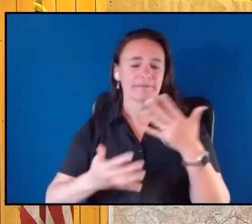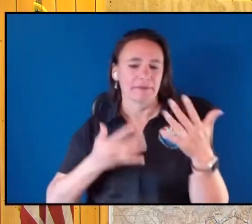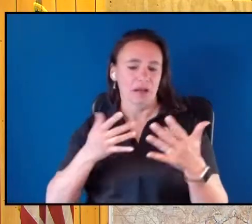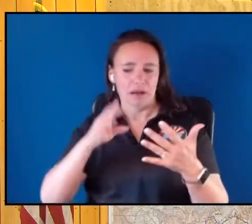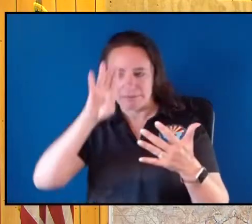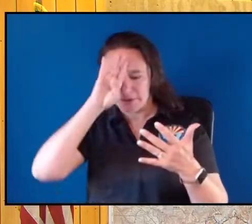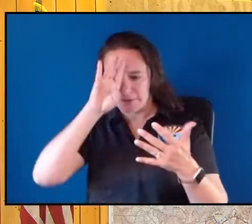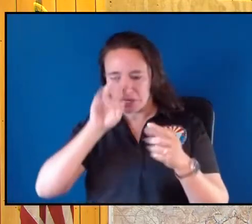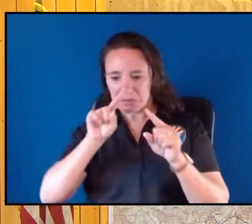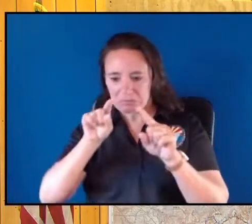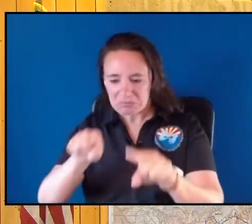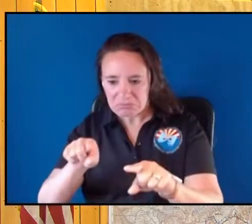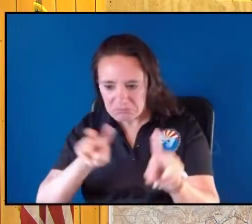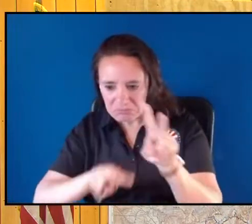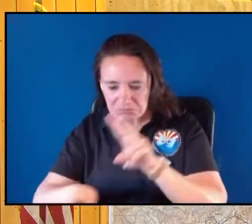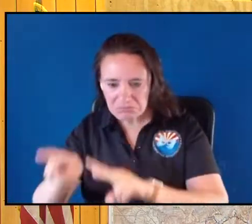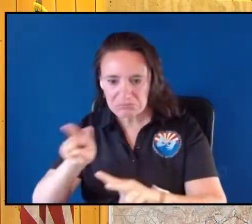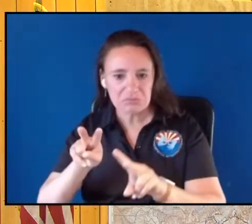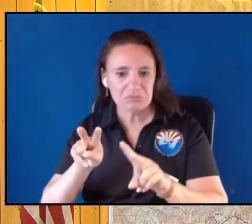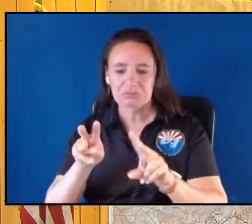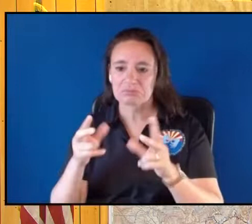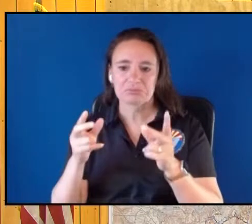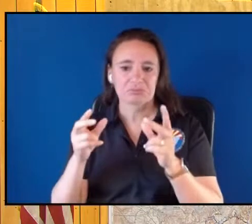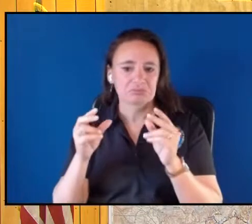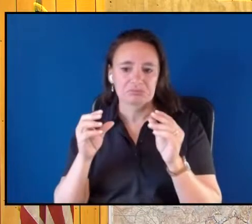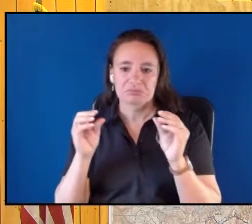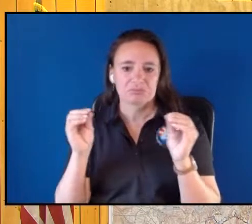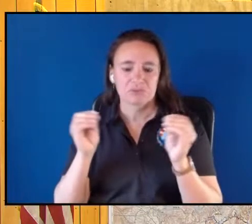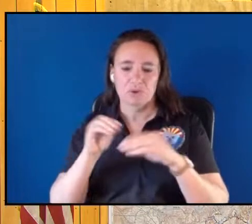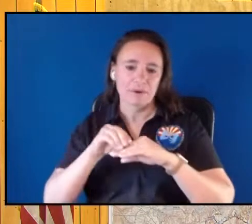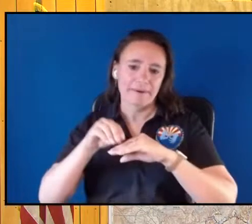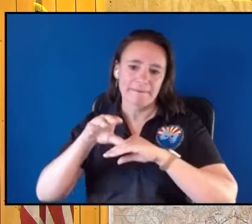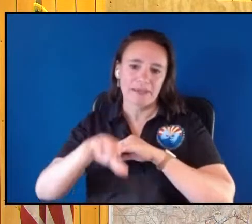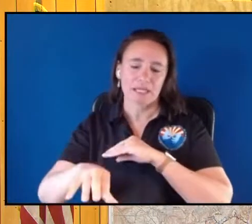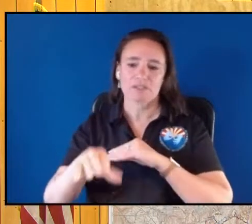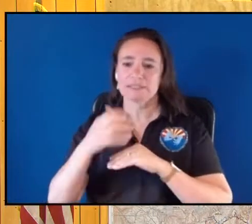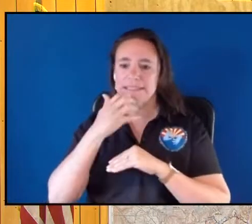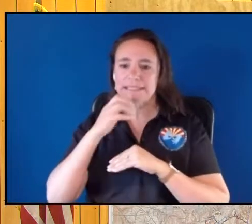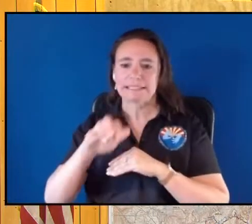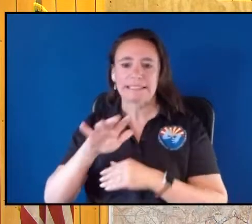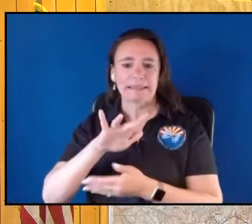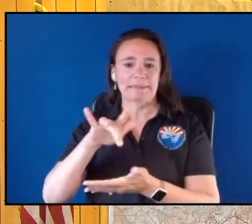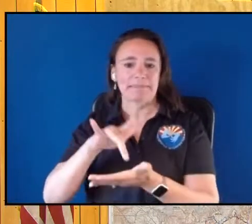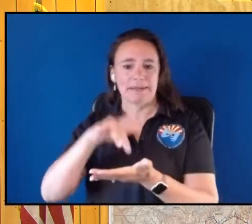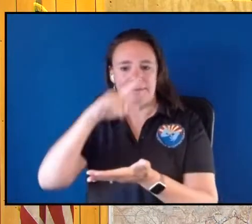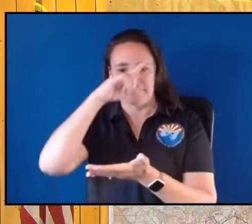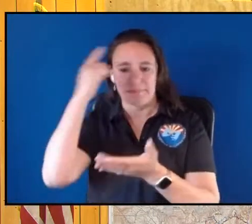Just just some heat up in the middle of the black. You're going to continue to see some of that probably.